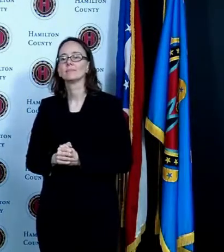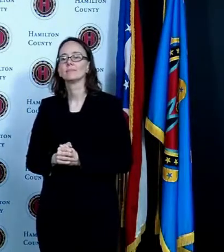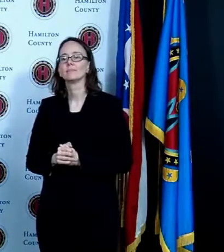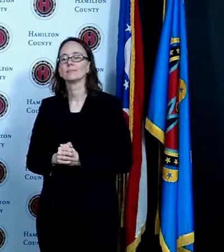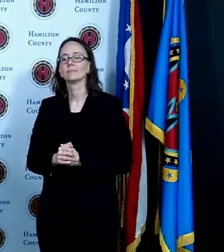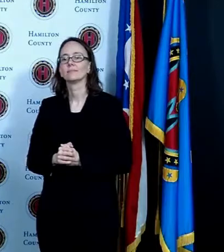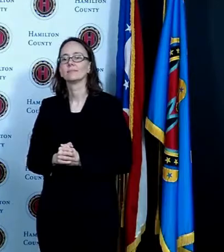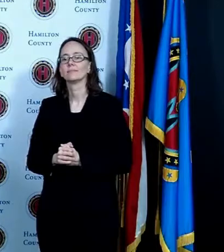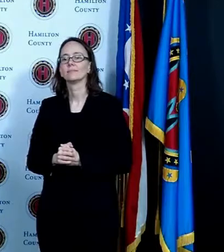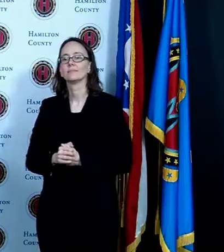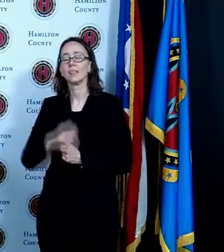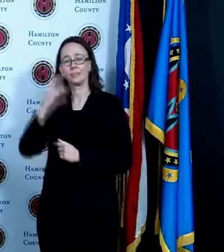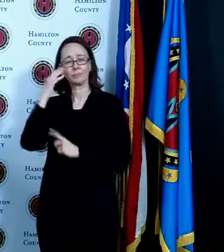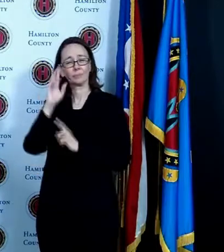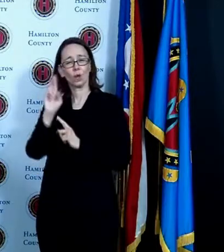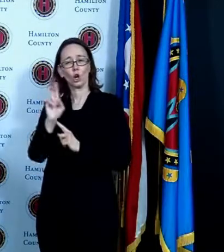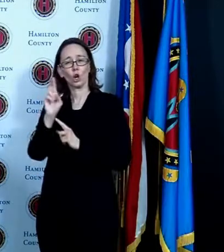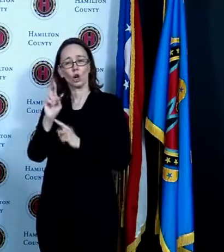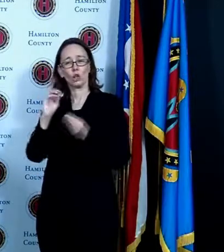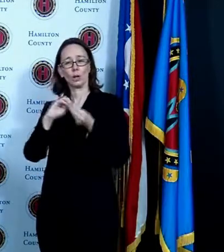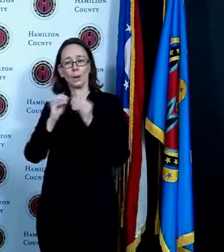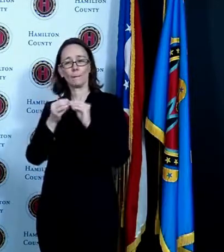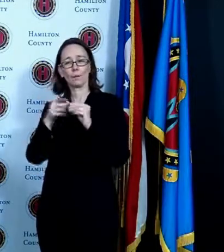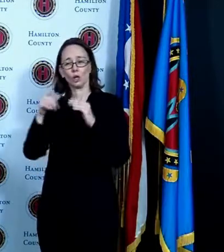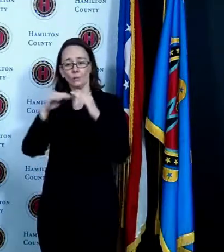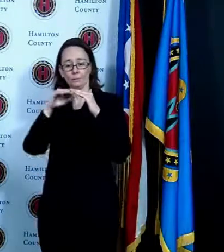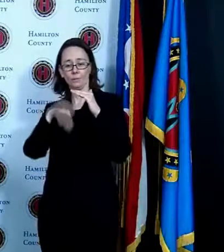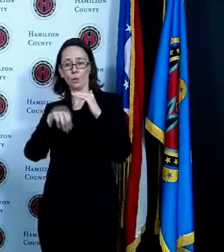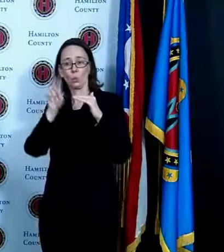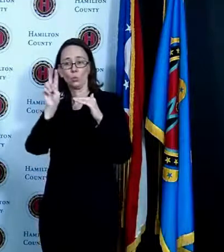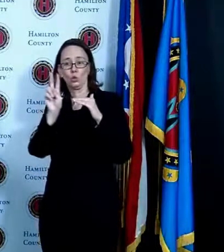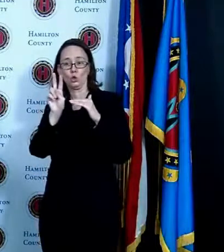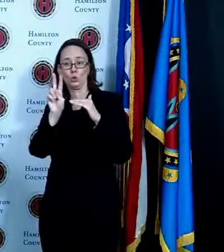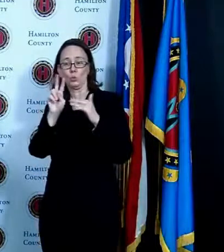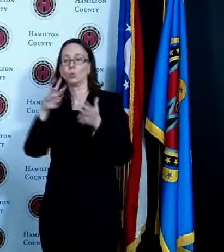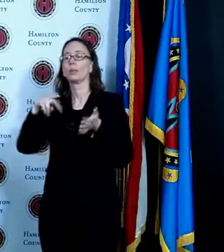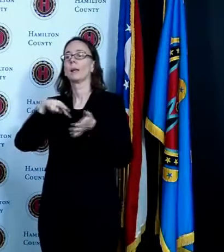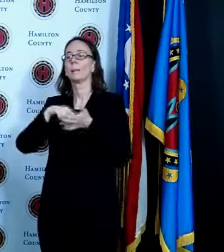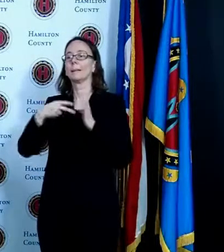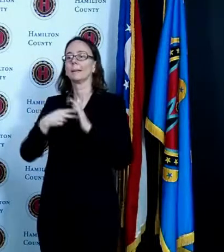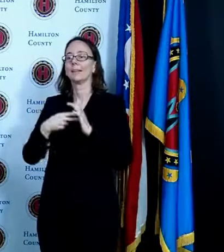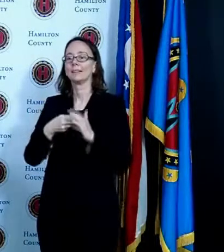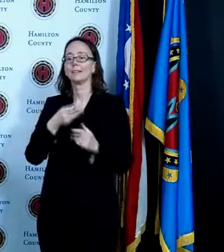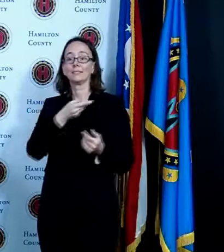on the second slide there perfect so right now in Hamilton County